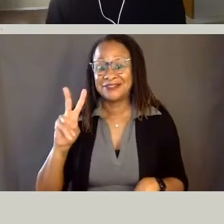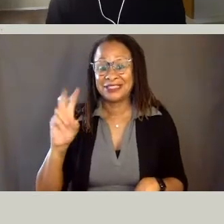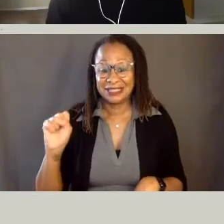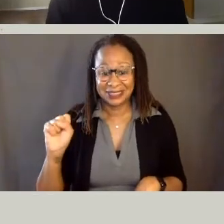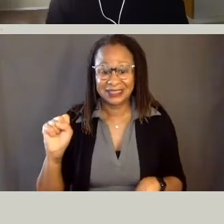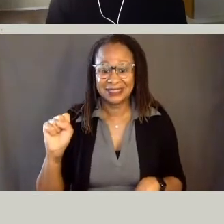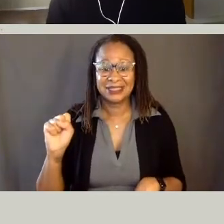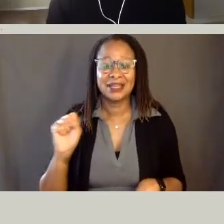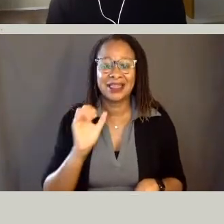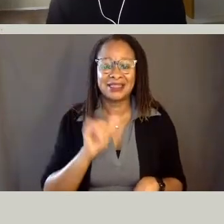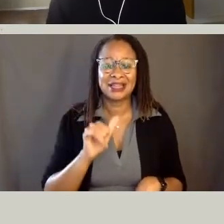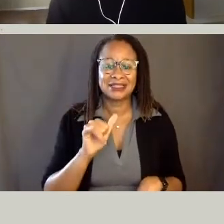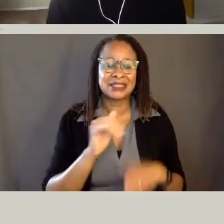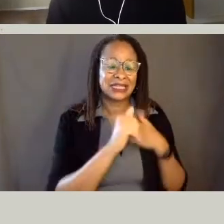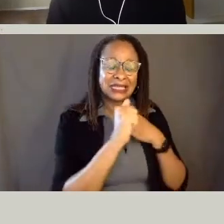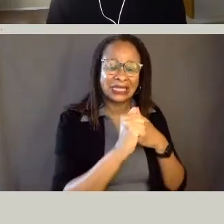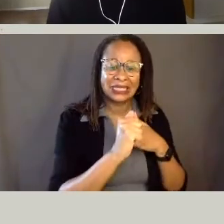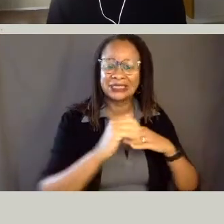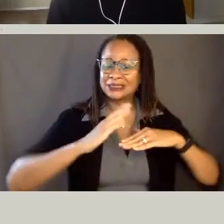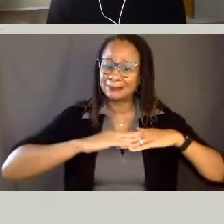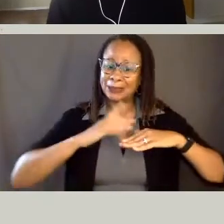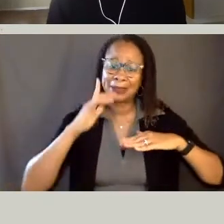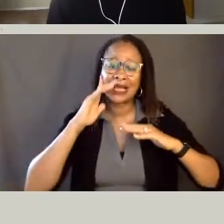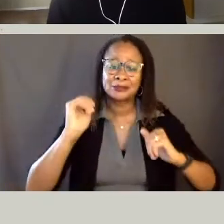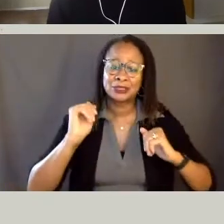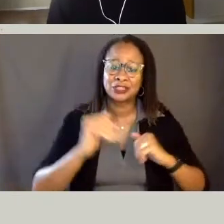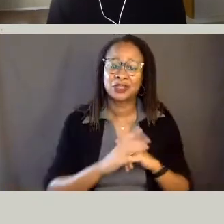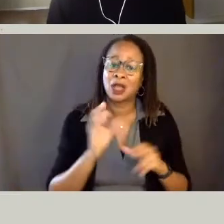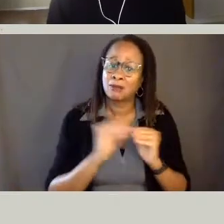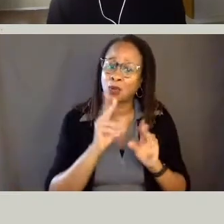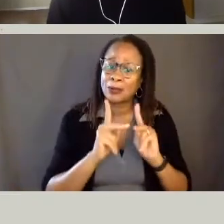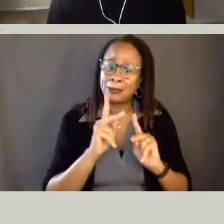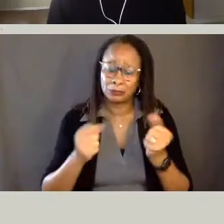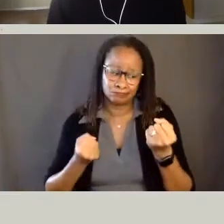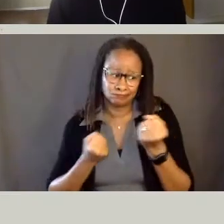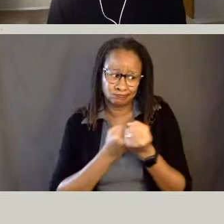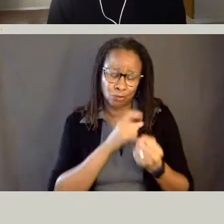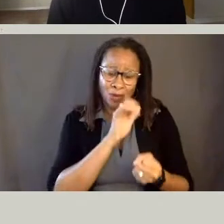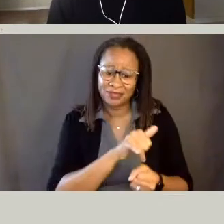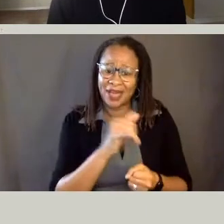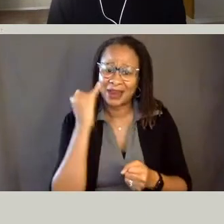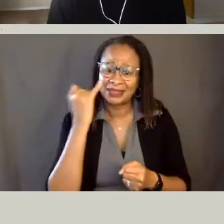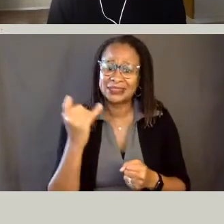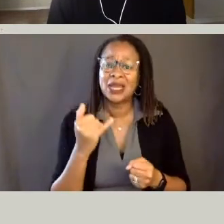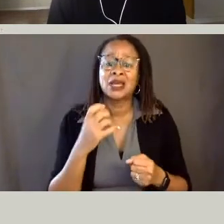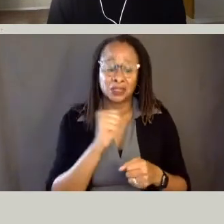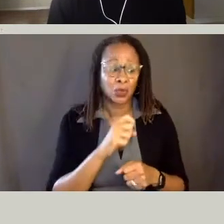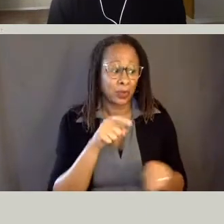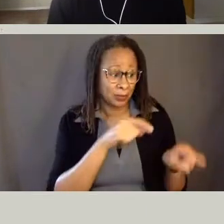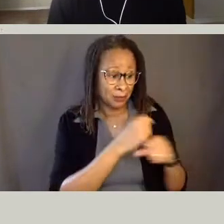that that's the lead that more folks would get behind that, so that we can hold these institutions accountable.